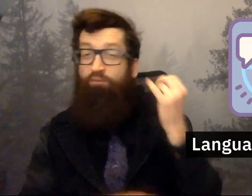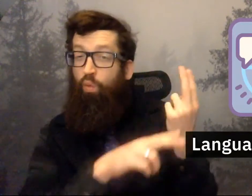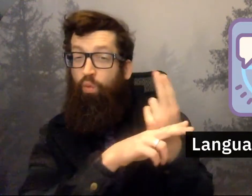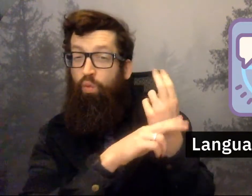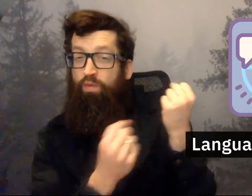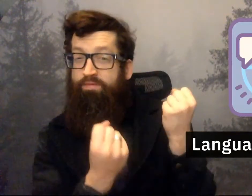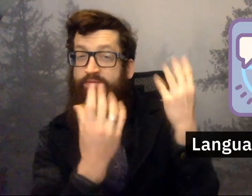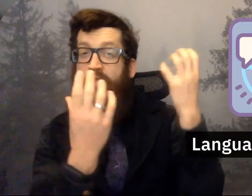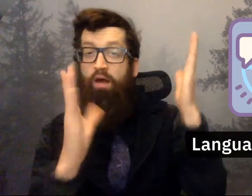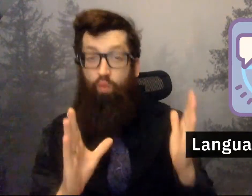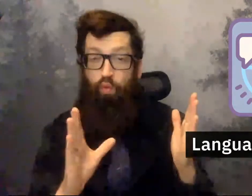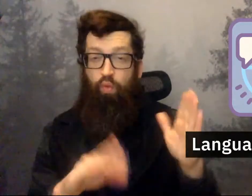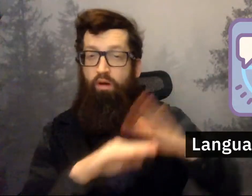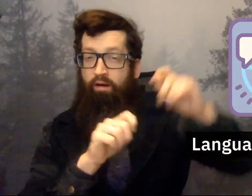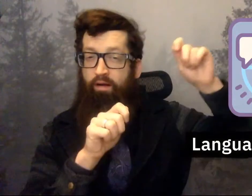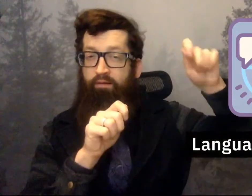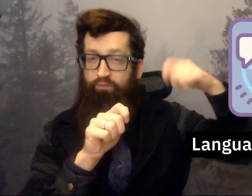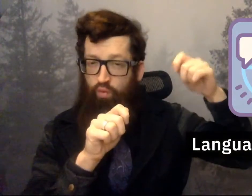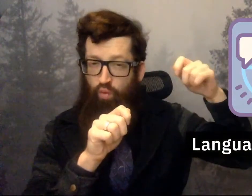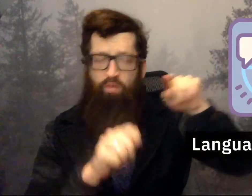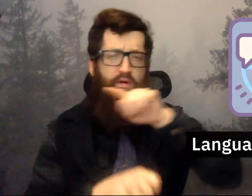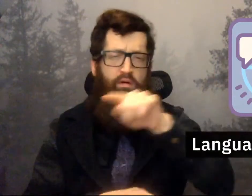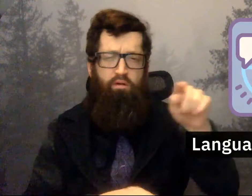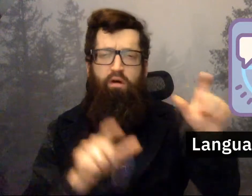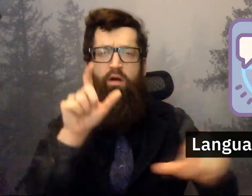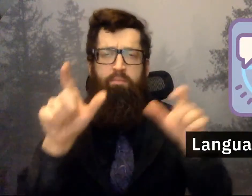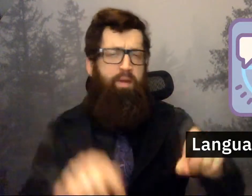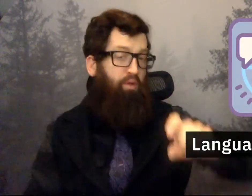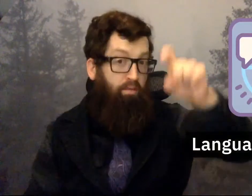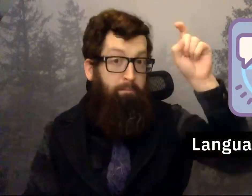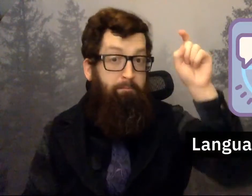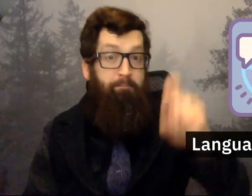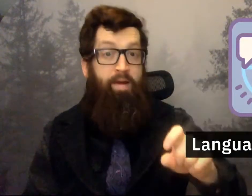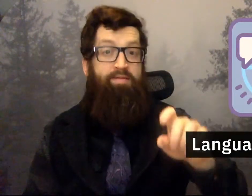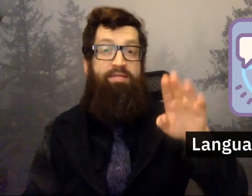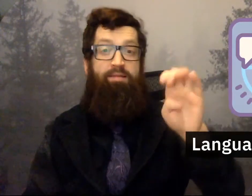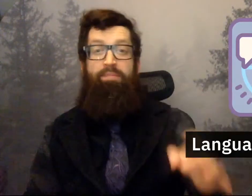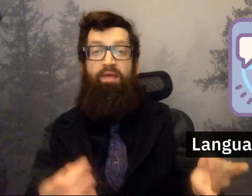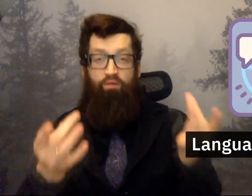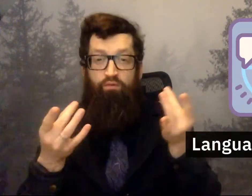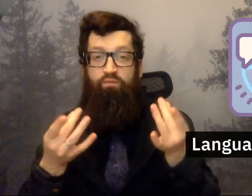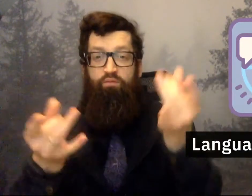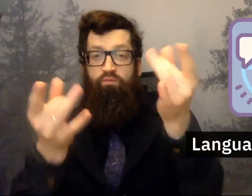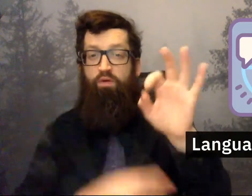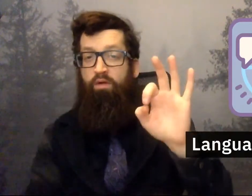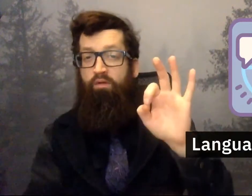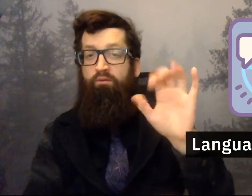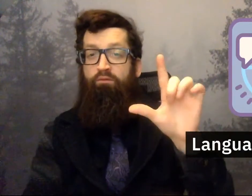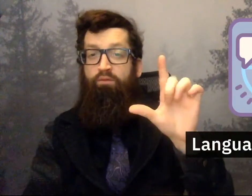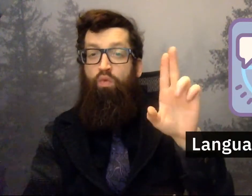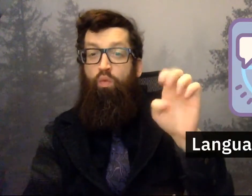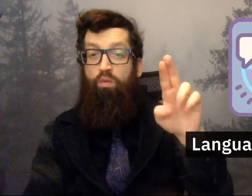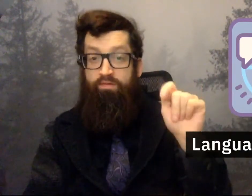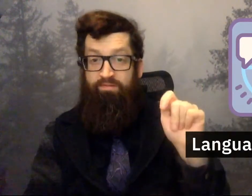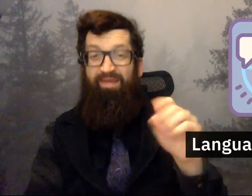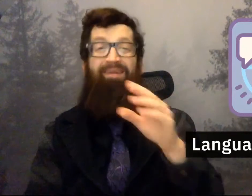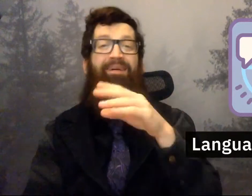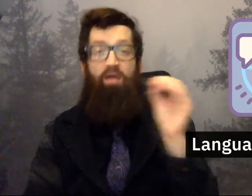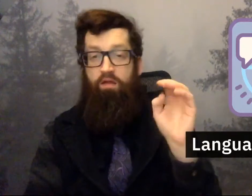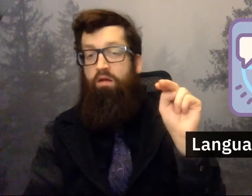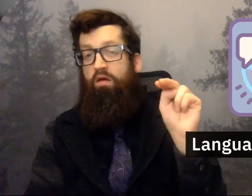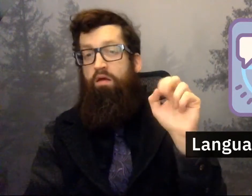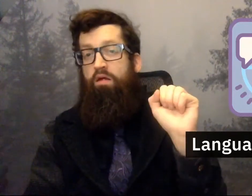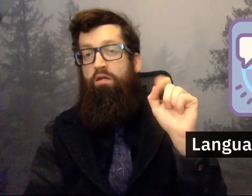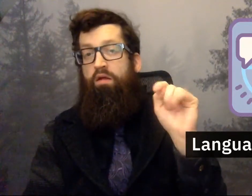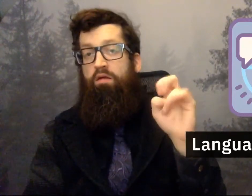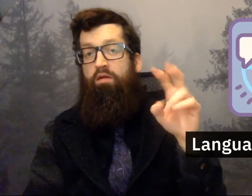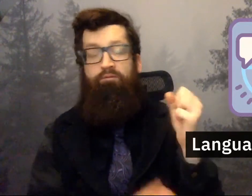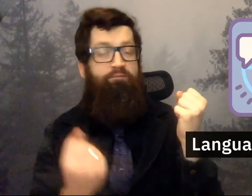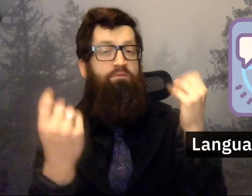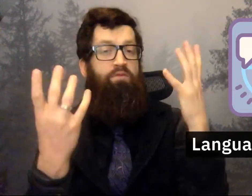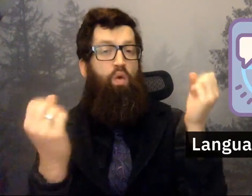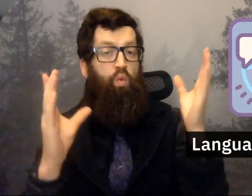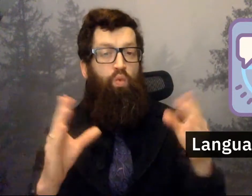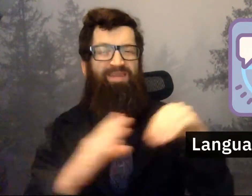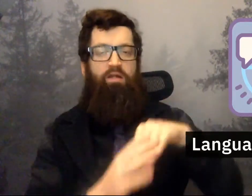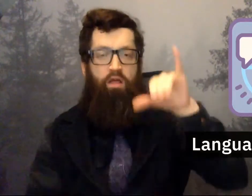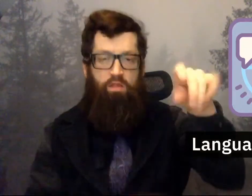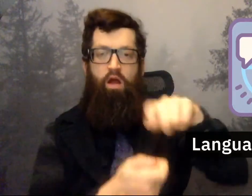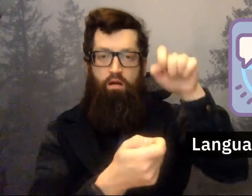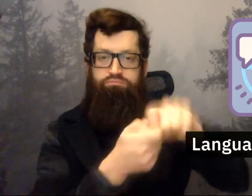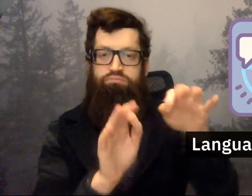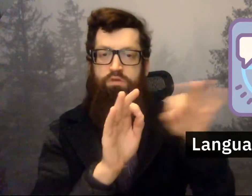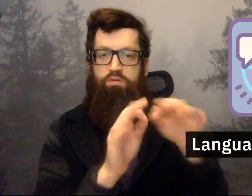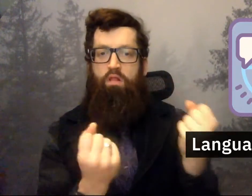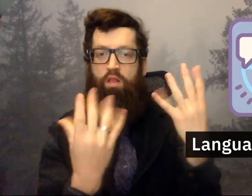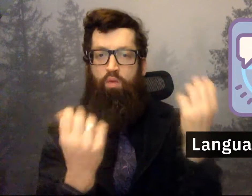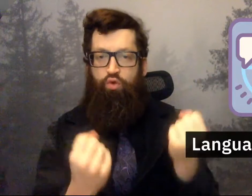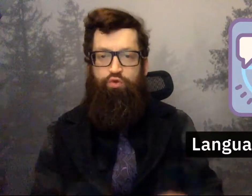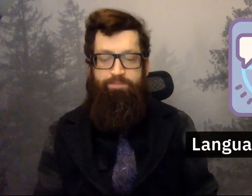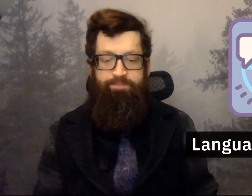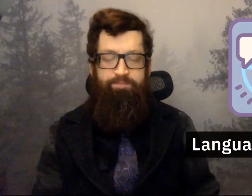All signers featured in the e-book MUST be fluent, native signers in the sign language used in the learners' community.